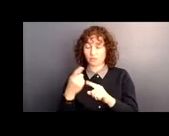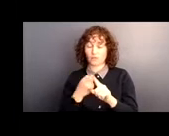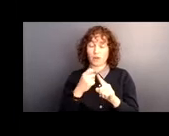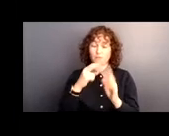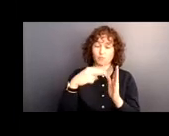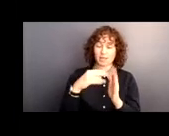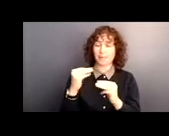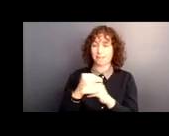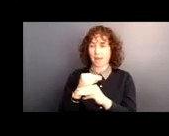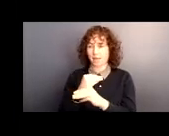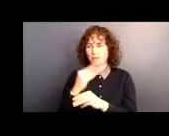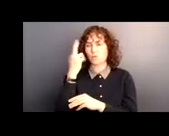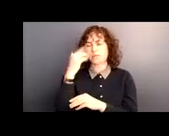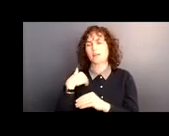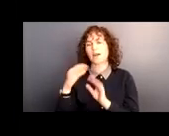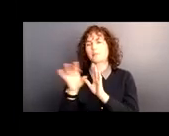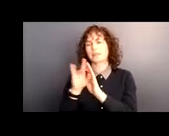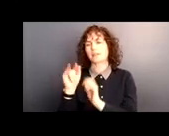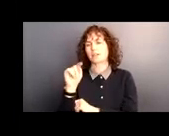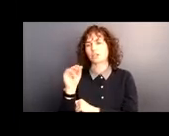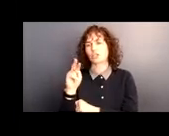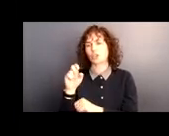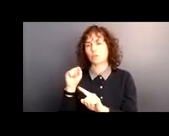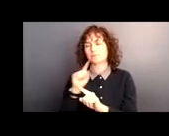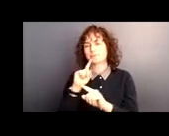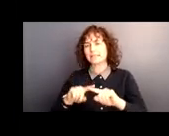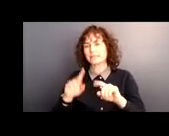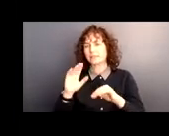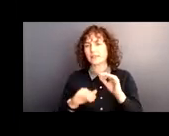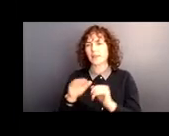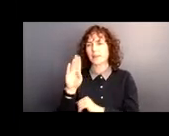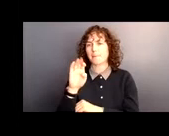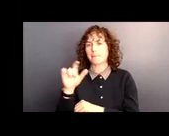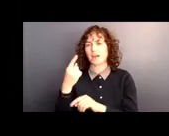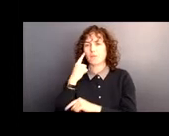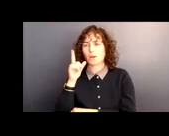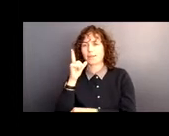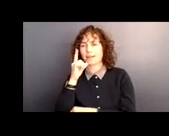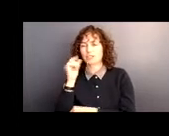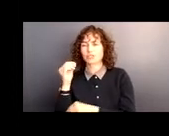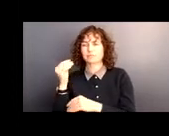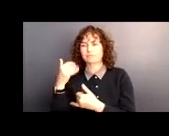I chose this tone because it was very different from the bell that signals lunch and recess at my school